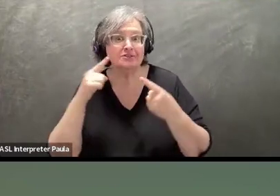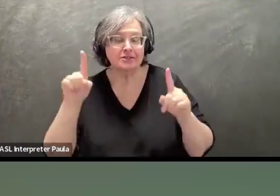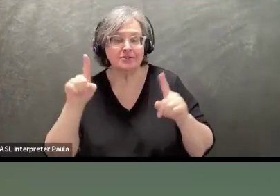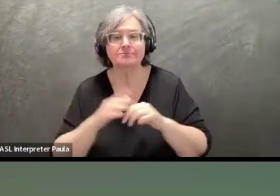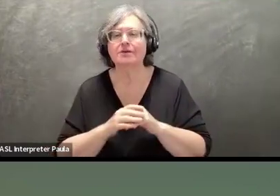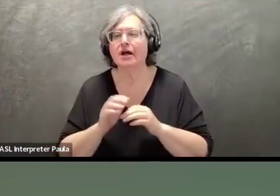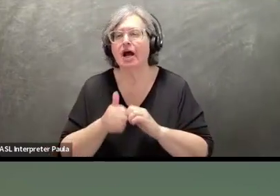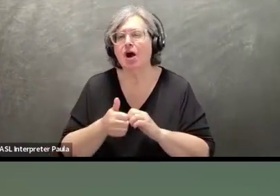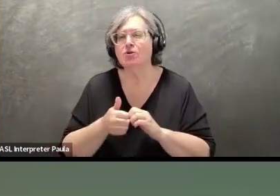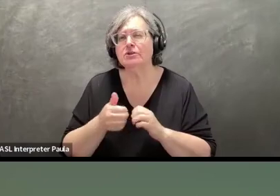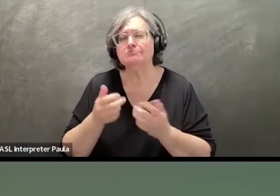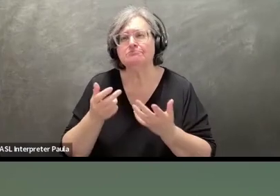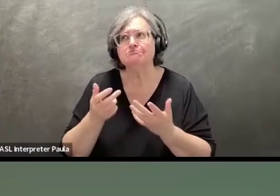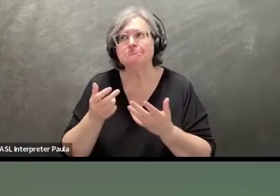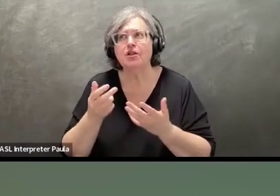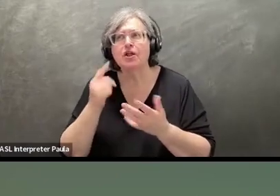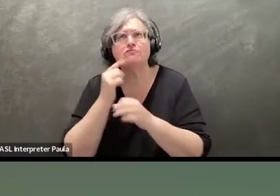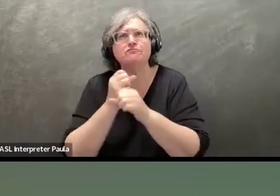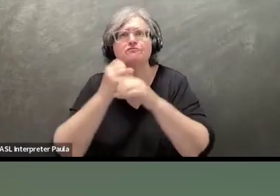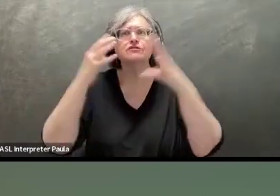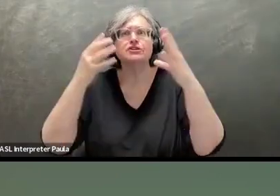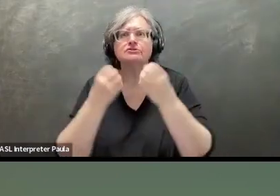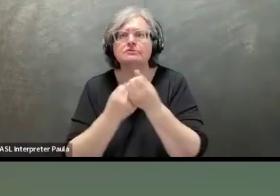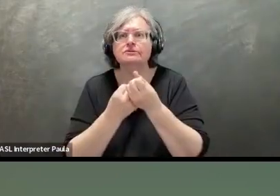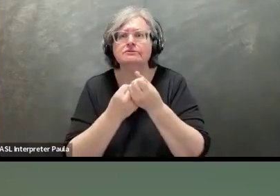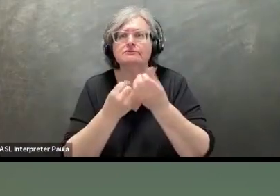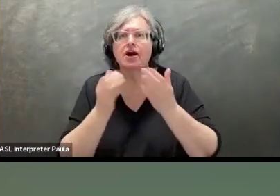disability advocates maintaining a sense of connection in their